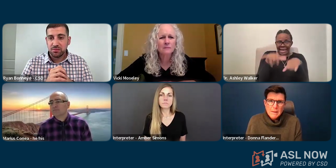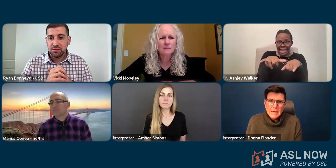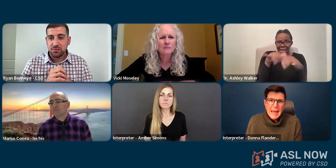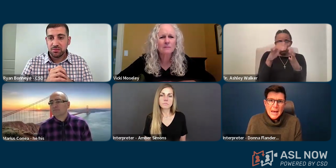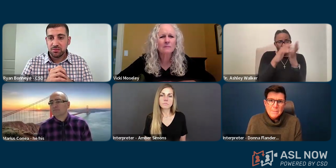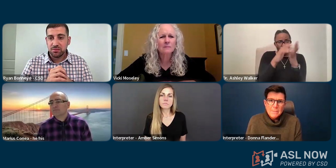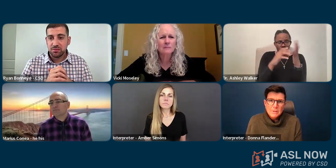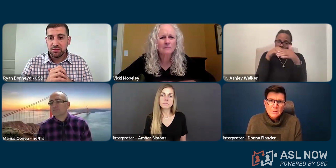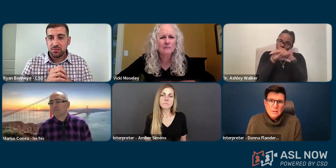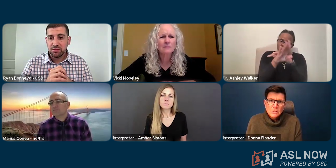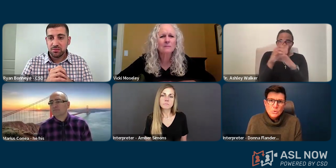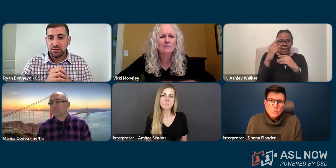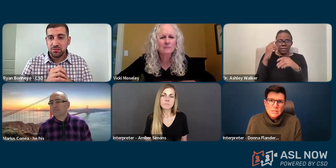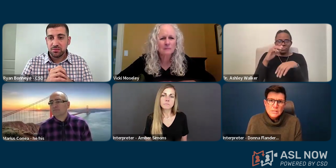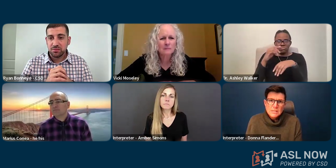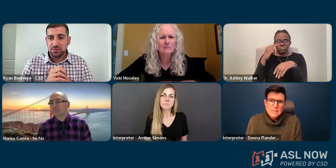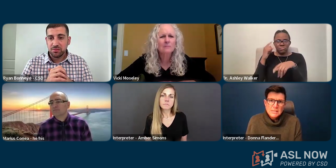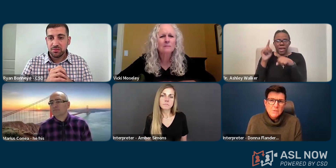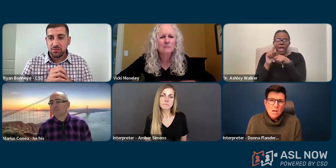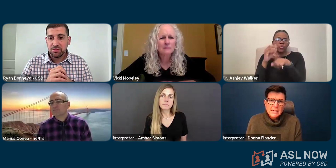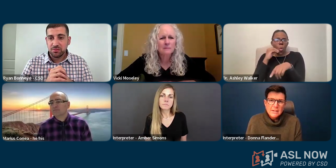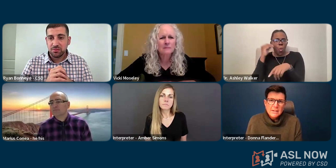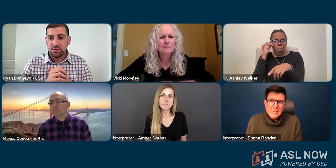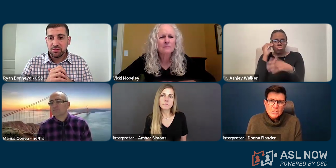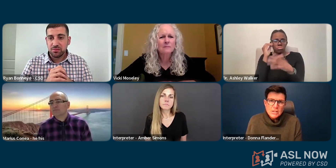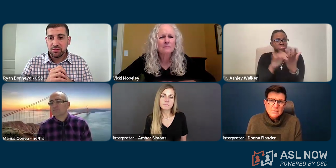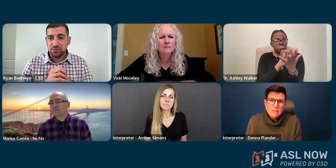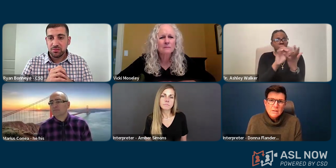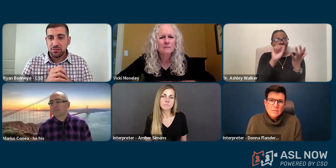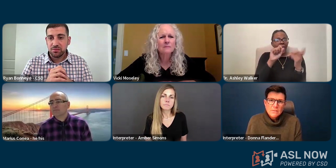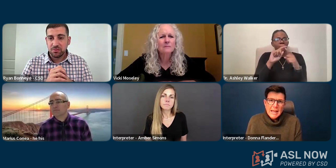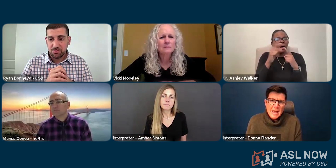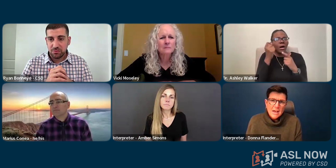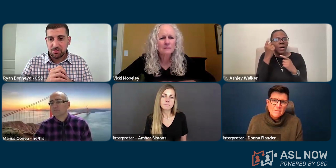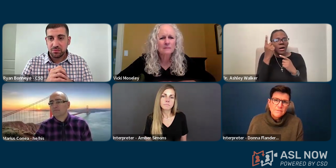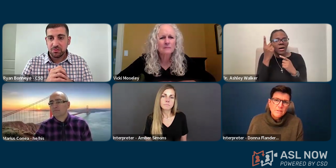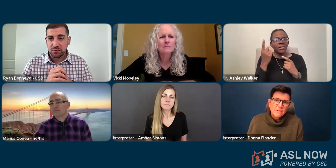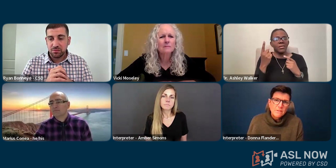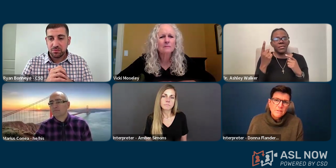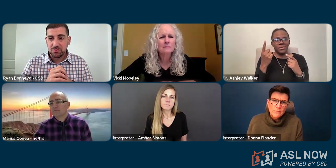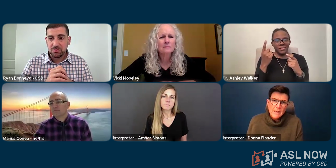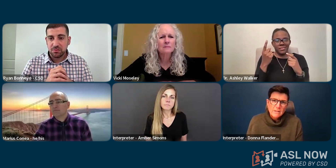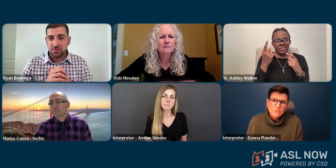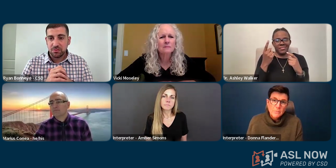But my app uses the same login and information that I have my profile